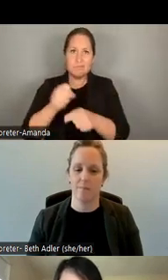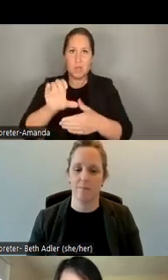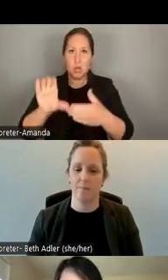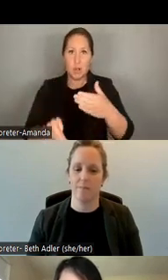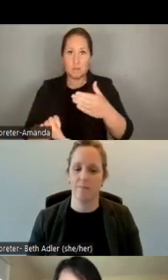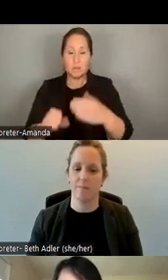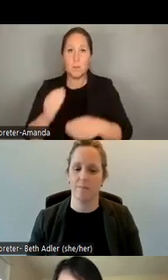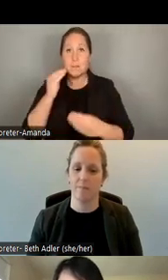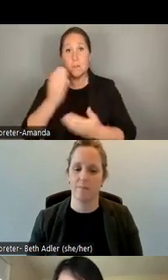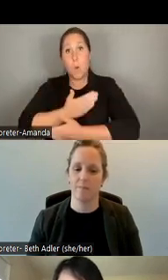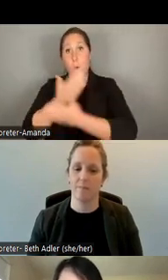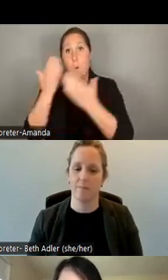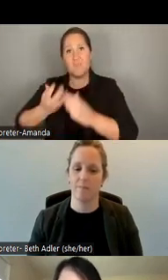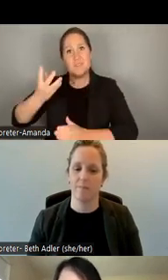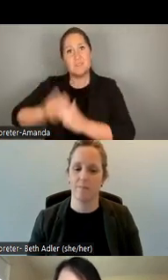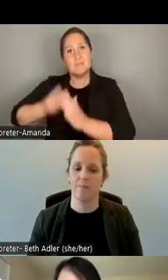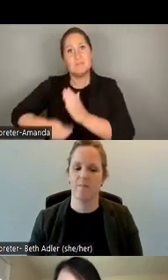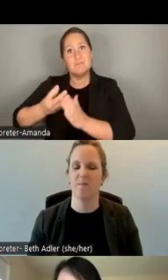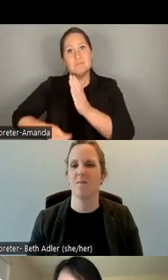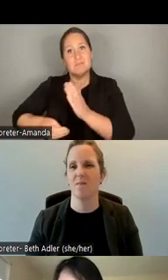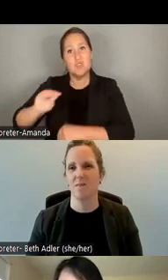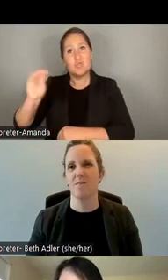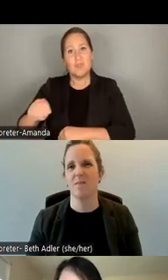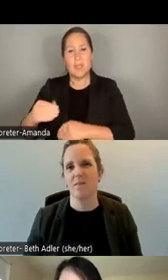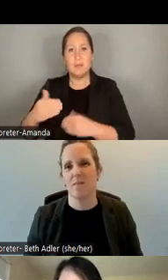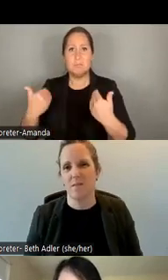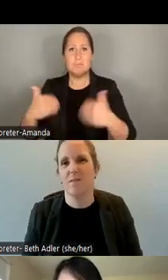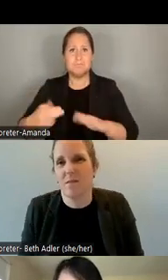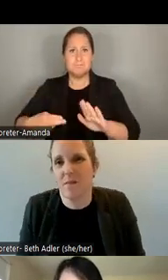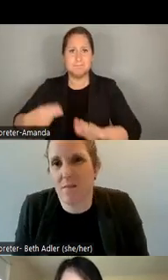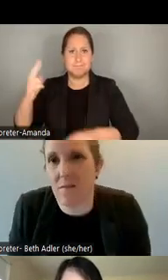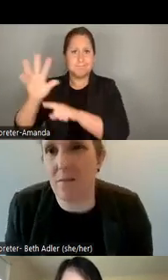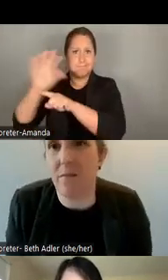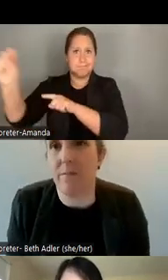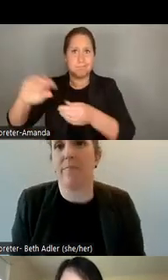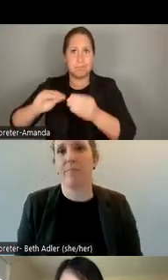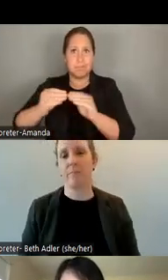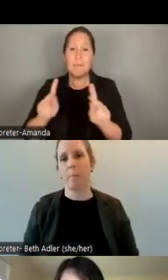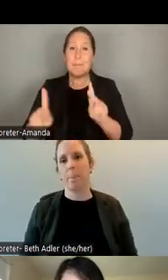is an Abomination study suggests that people who live on the street have a death rate that is 10